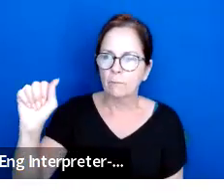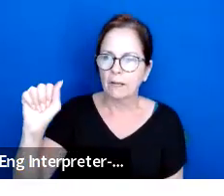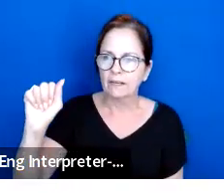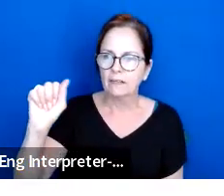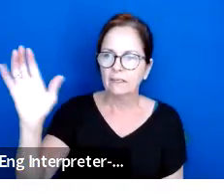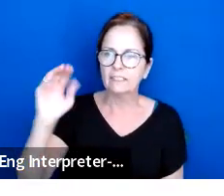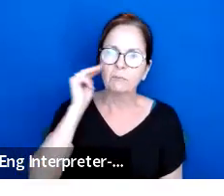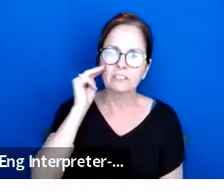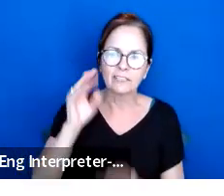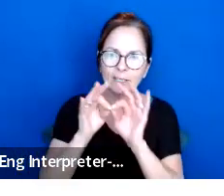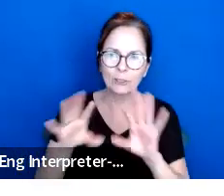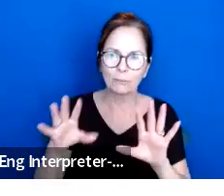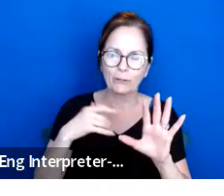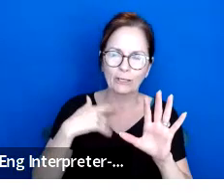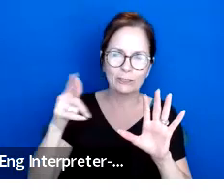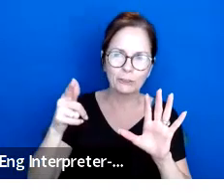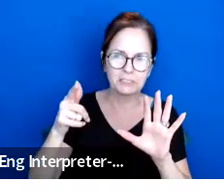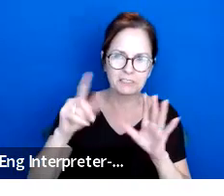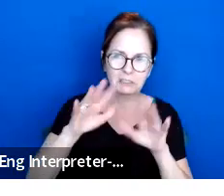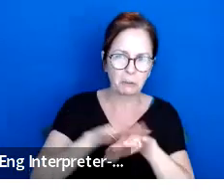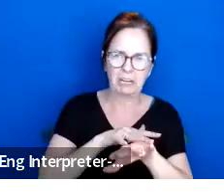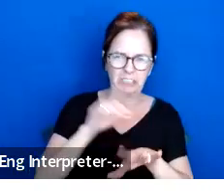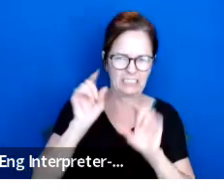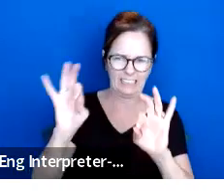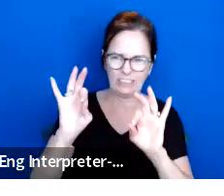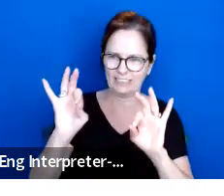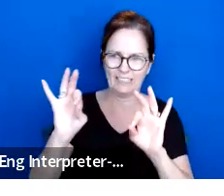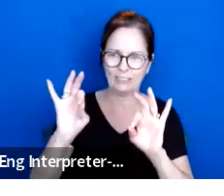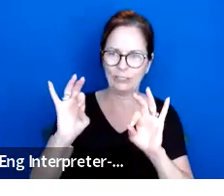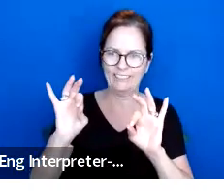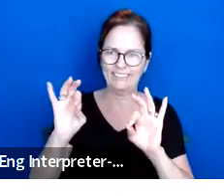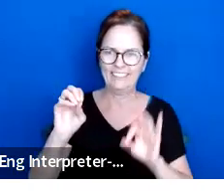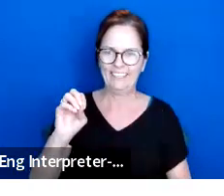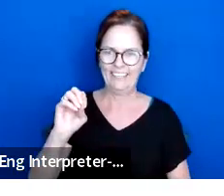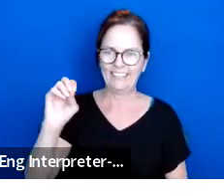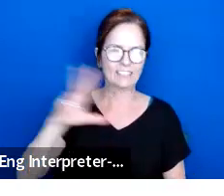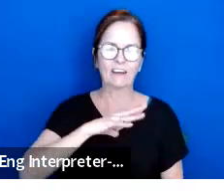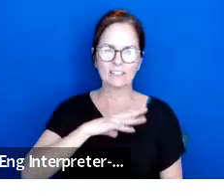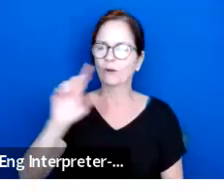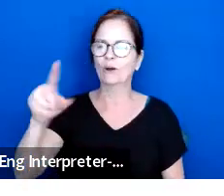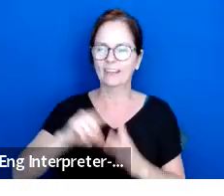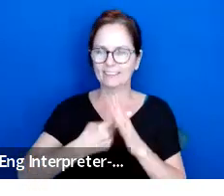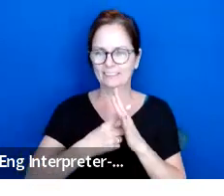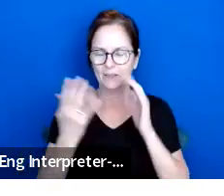However, Yeah, go for it. Sorry Rebecca, it's the interpreter. Could you just slow down just to just a tinge? That's fine. So go ahead.